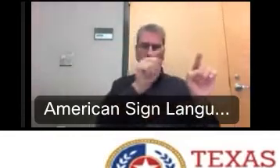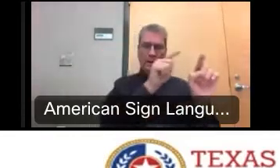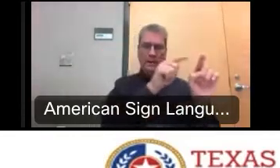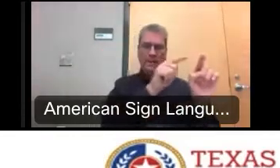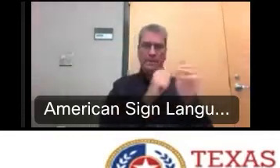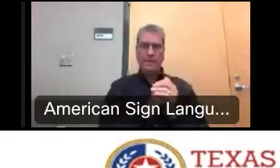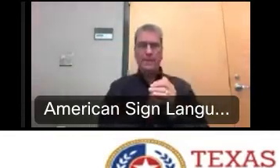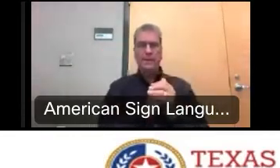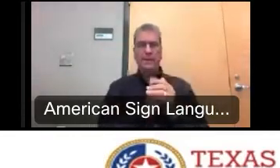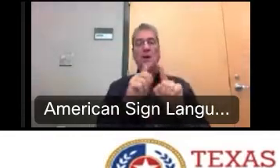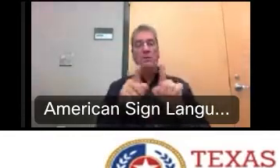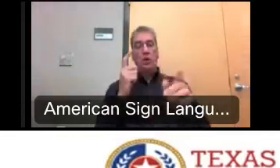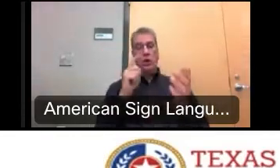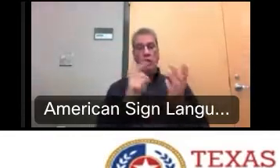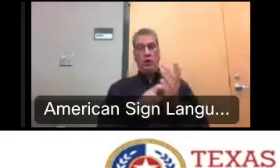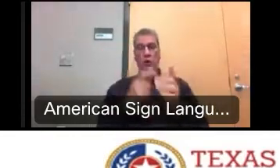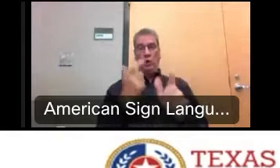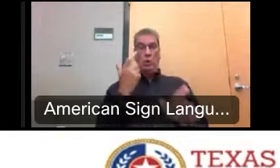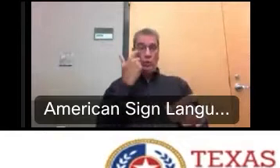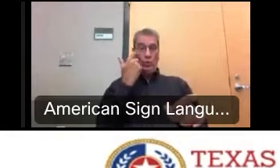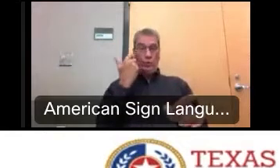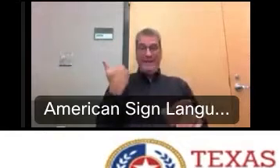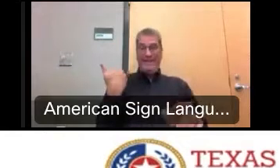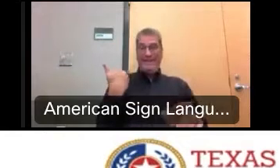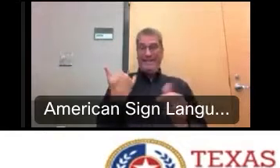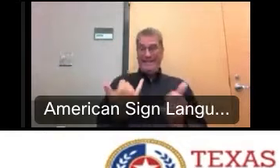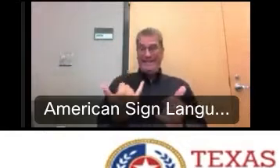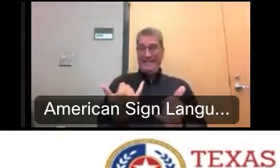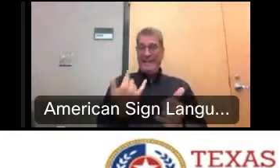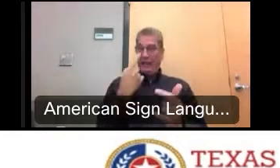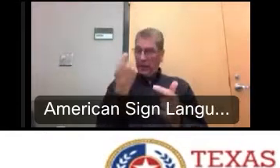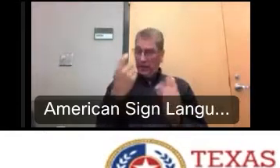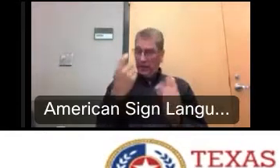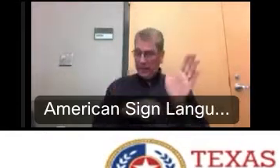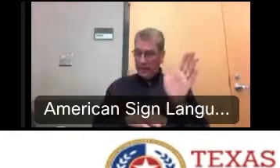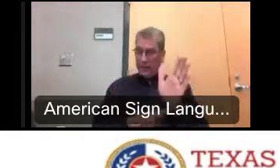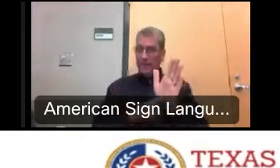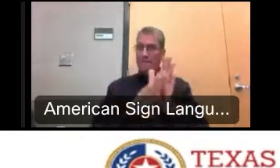you can see here in the most recent trends, we're seeing an upward trend in hospitalizations,